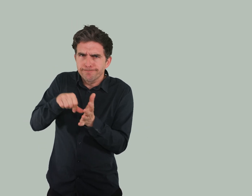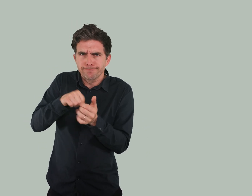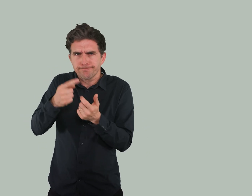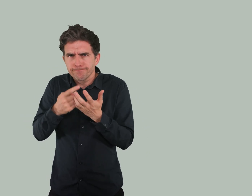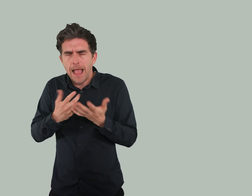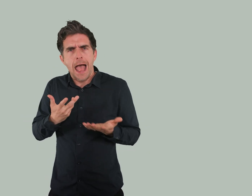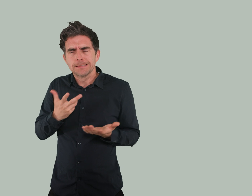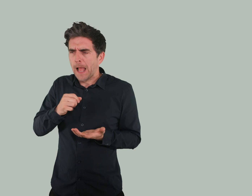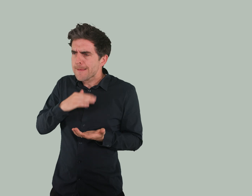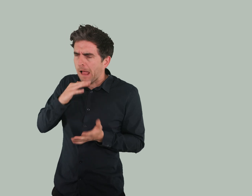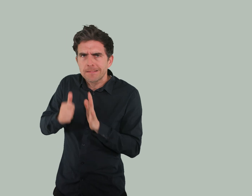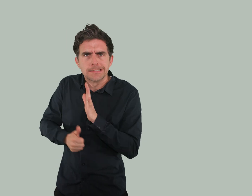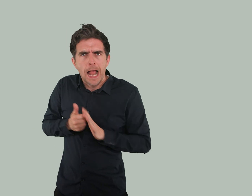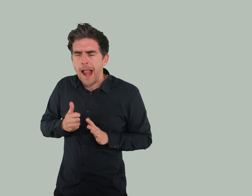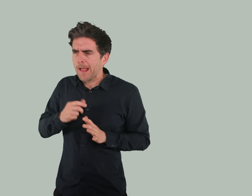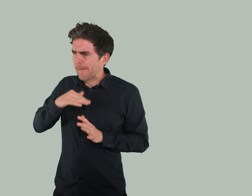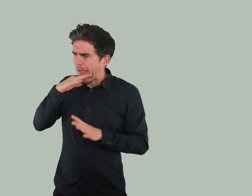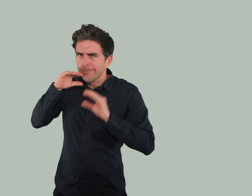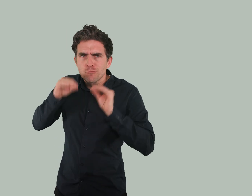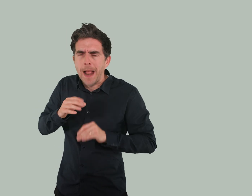mainly through a supply-side lens,